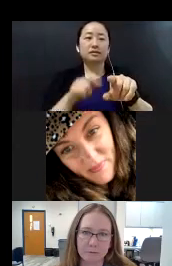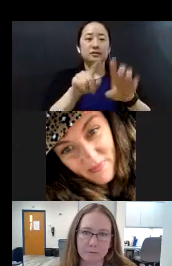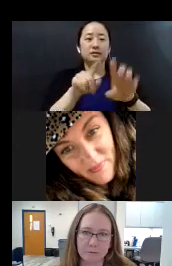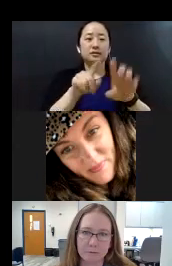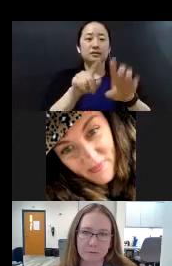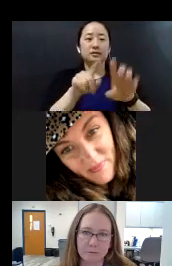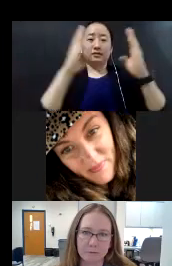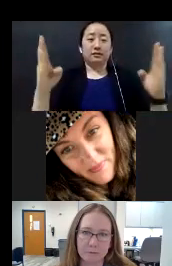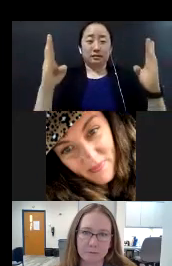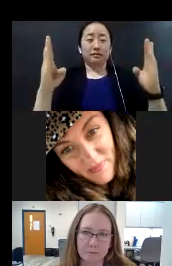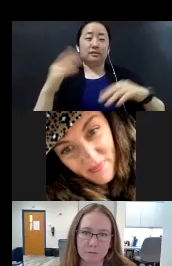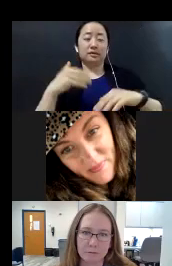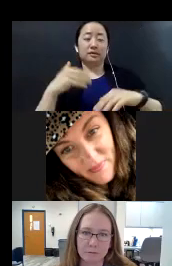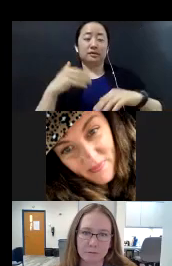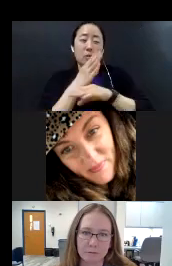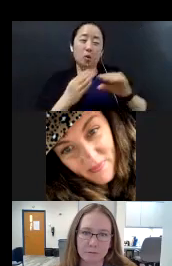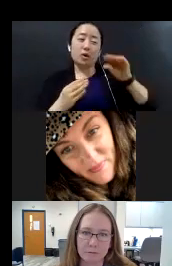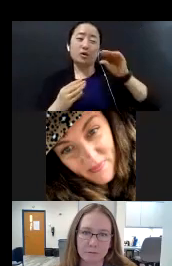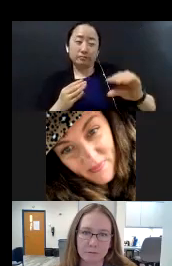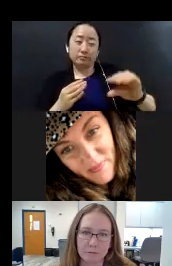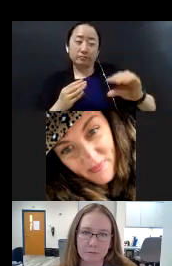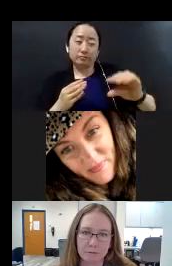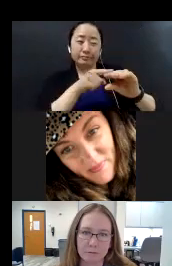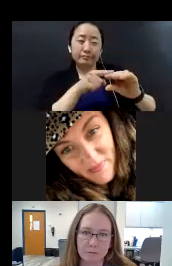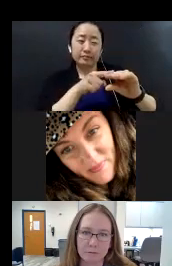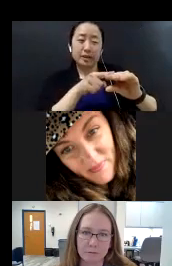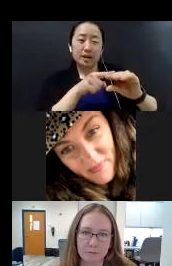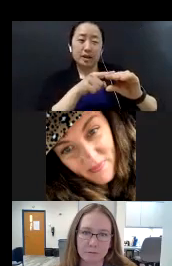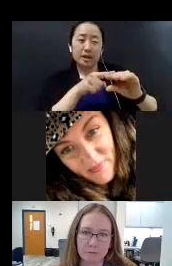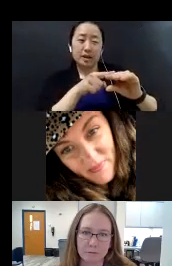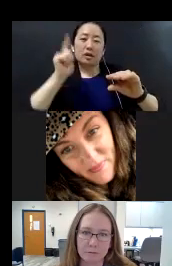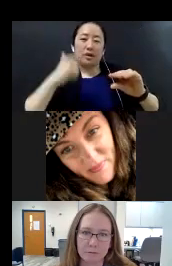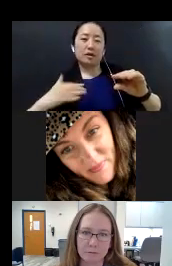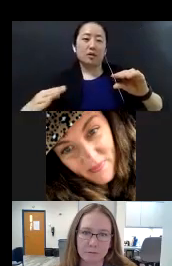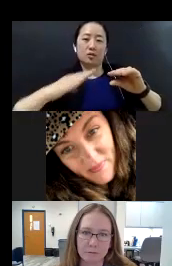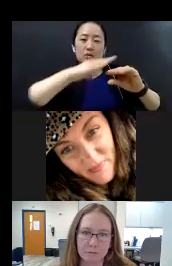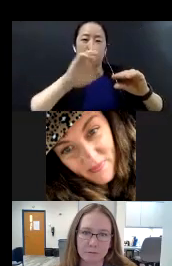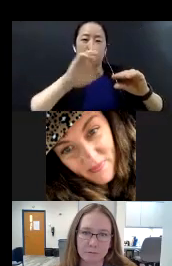THIS LANDING TO APPLY A RAMP.